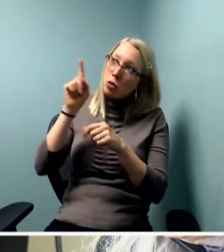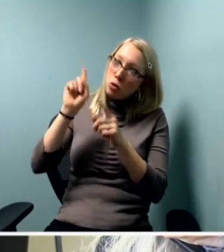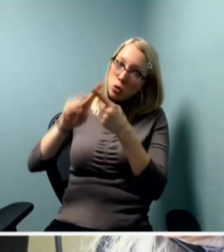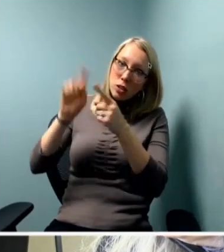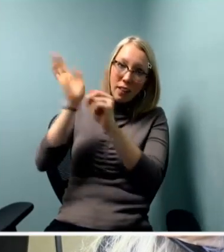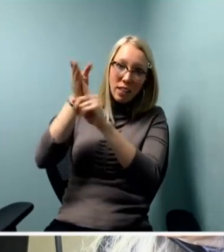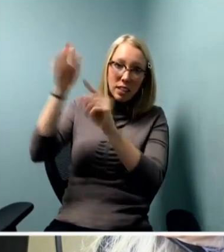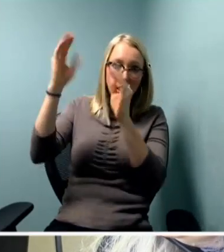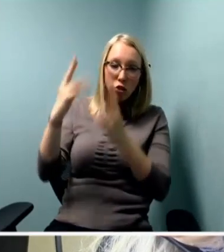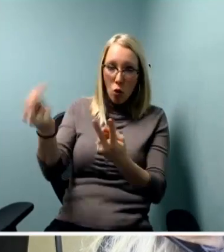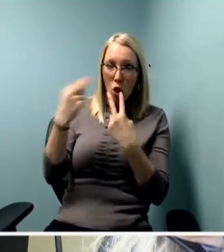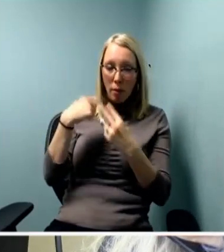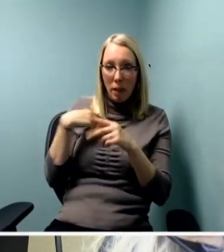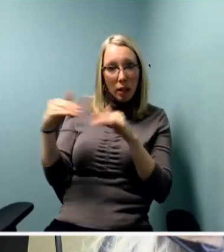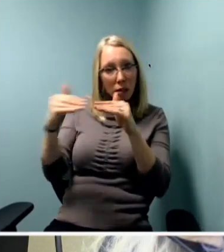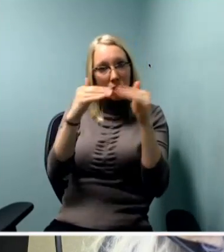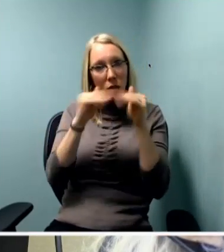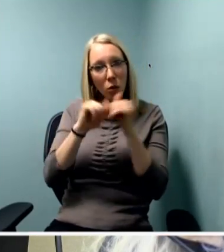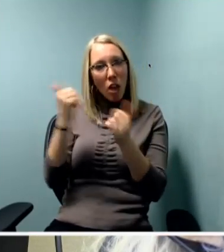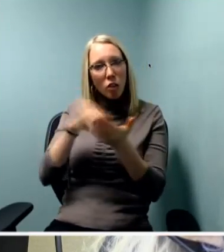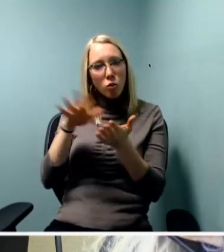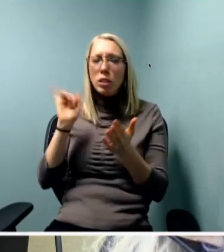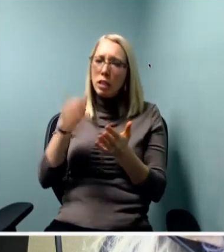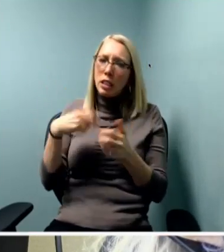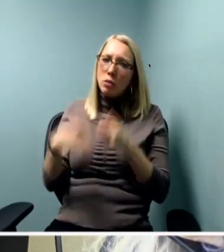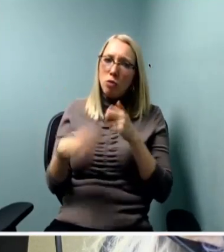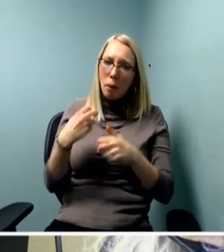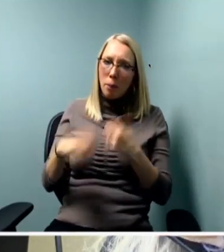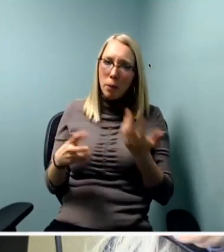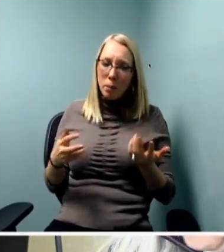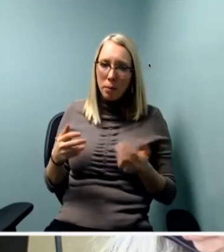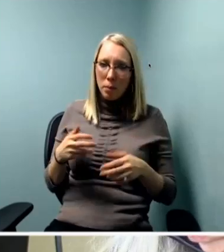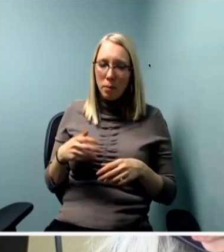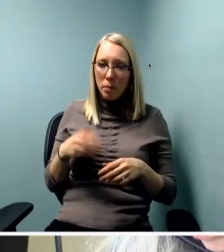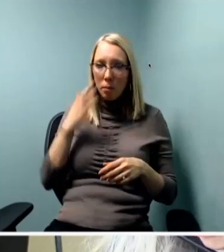then that's an issue. Y'all supposed to be educated already.